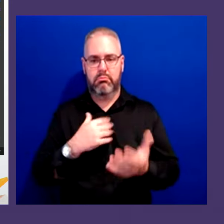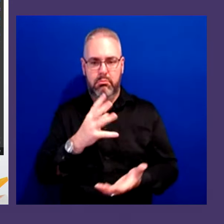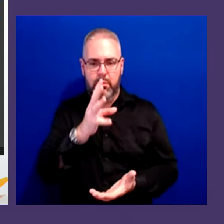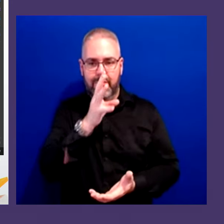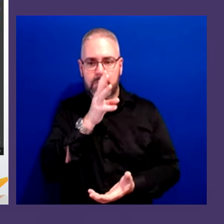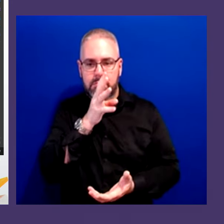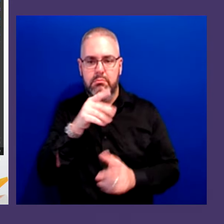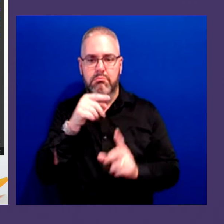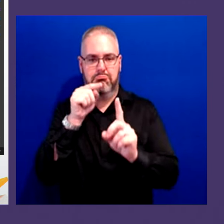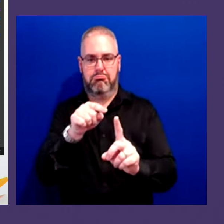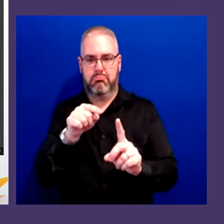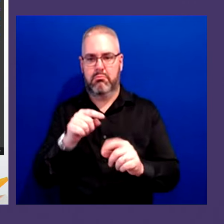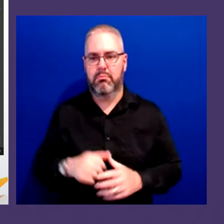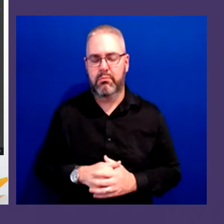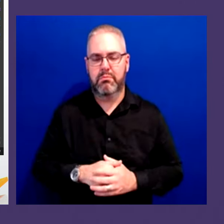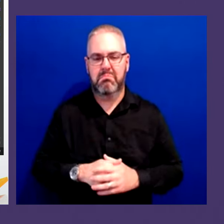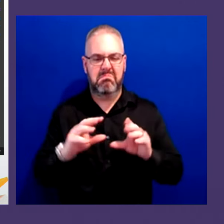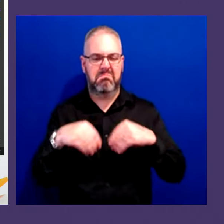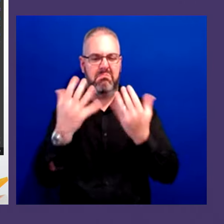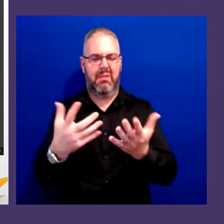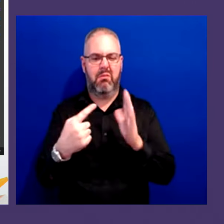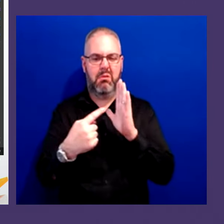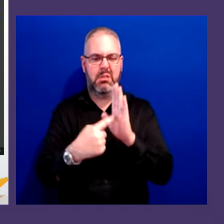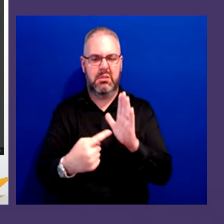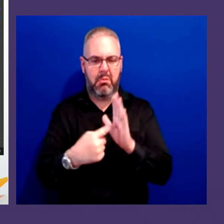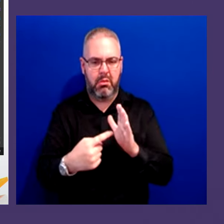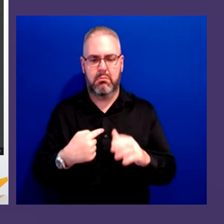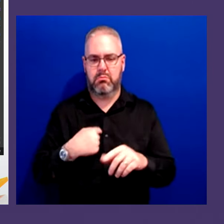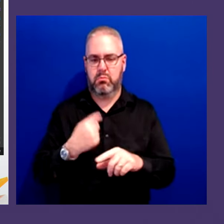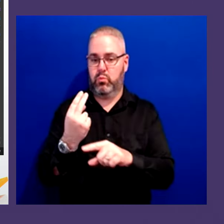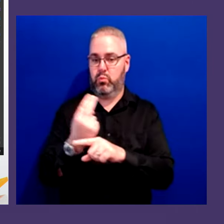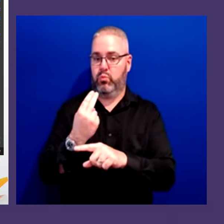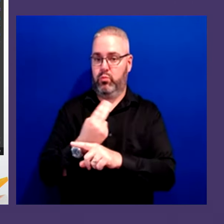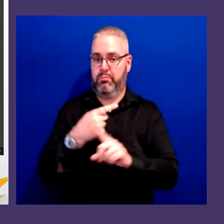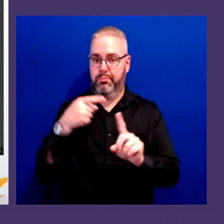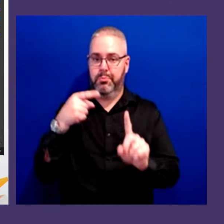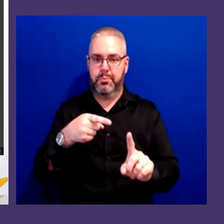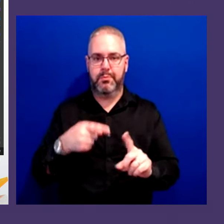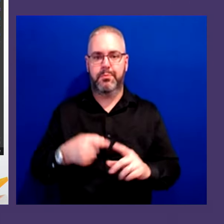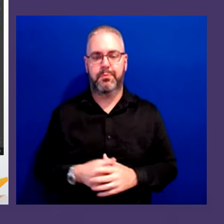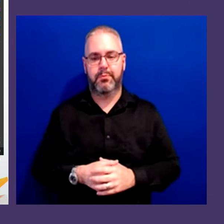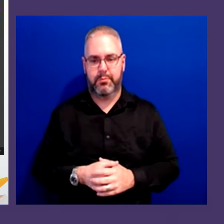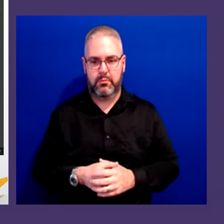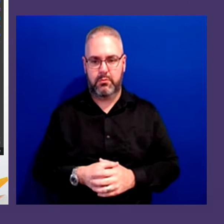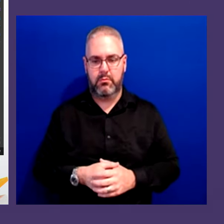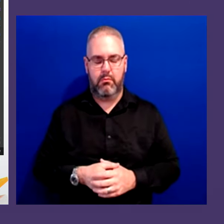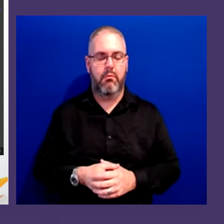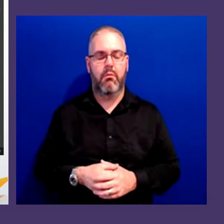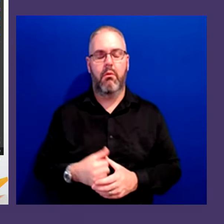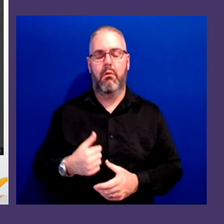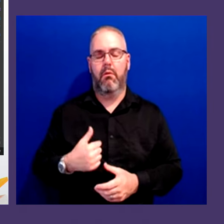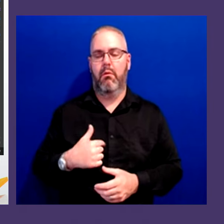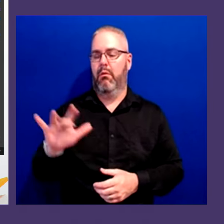I'll give you an example of one way that I use this in that I'll hit the "Microphone" button.